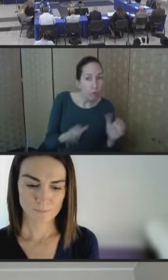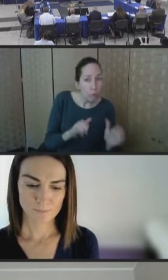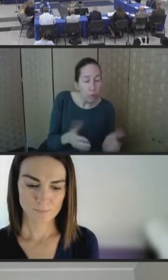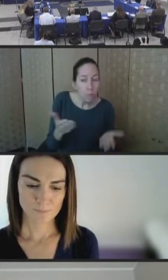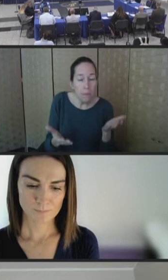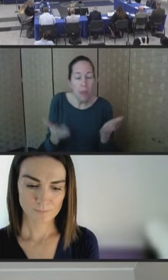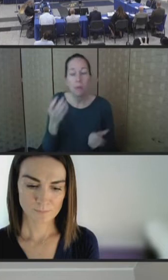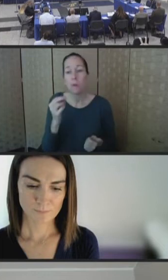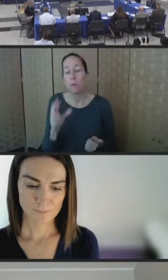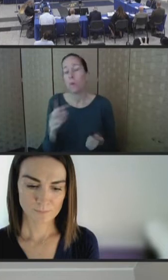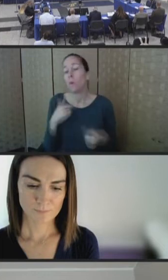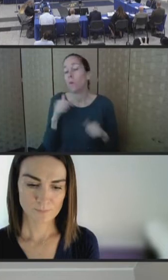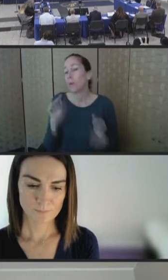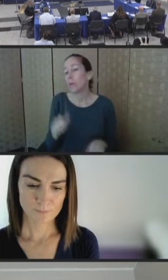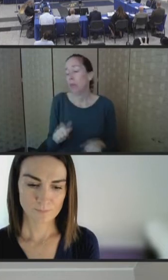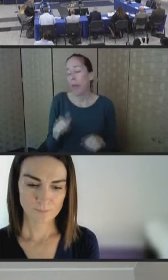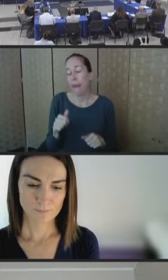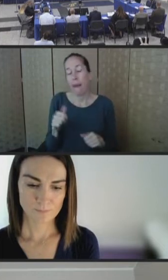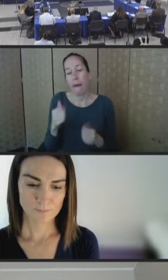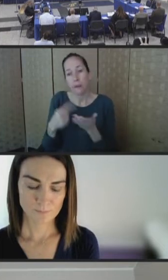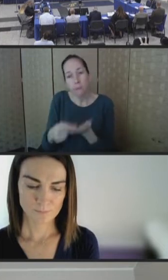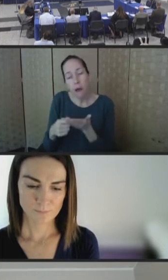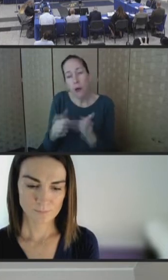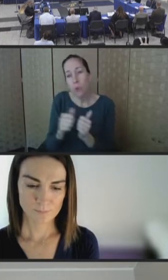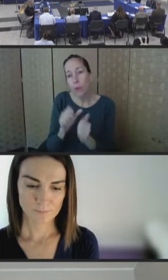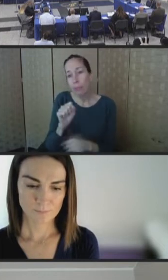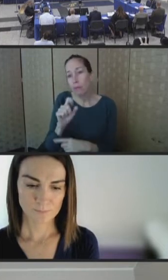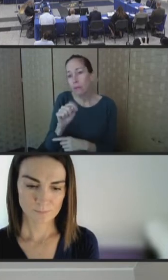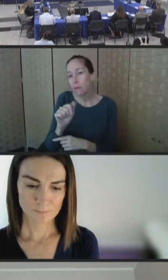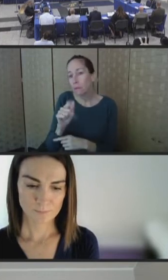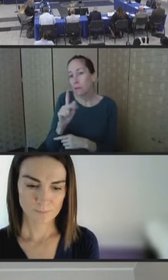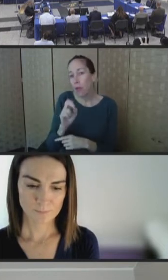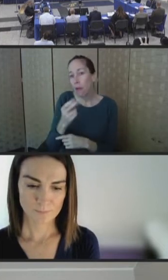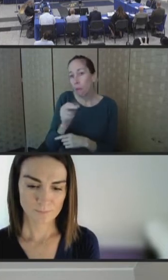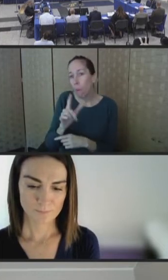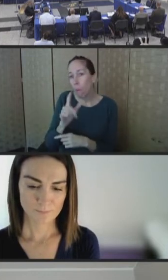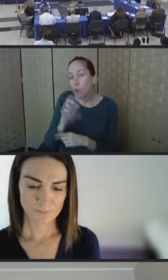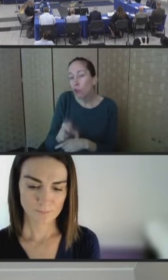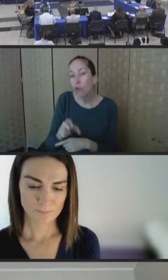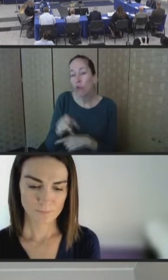Or the business -- is the business sector, the manufacturing sector and so on, are they aware